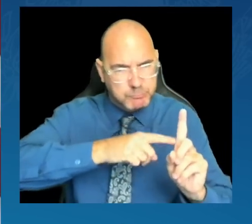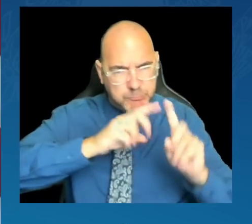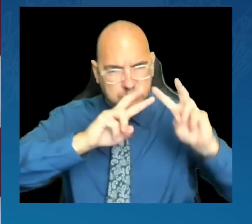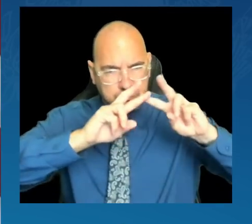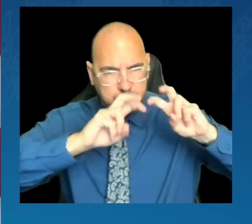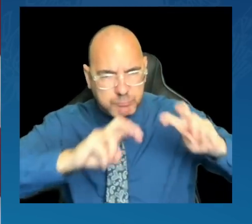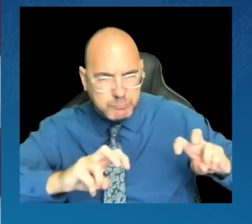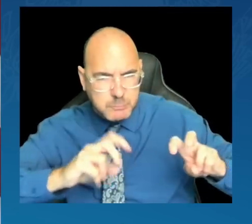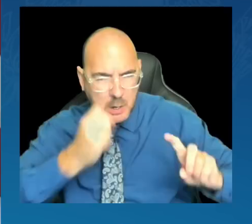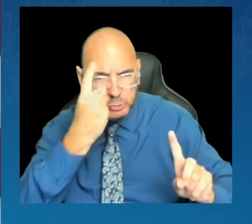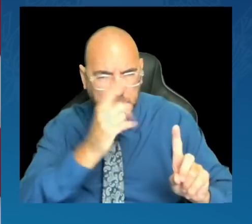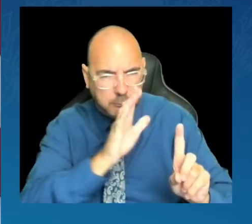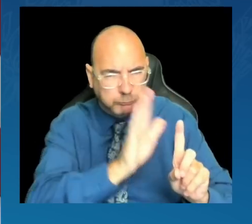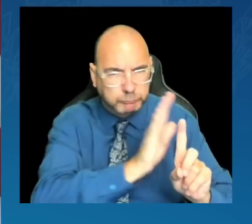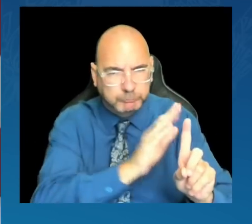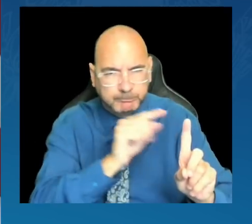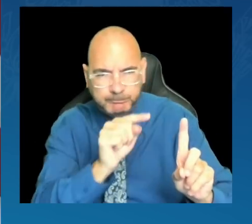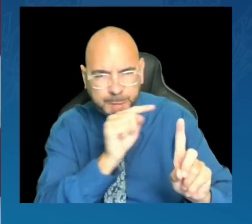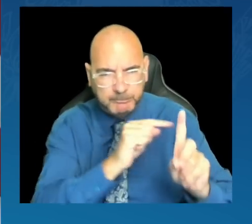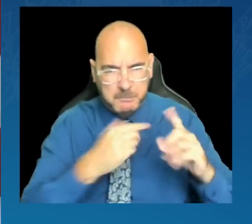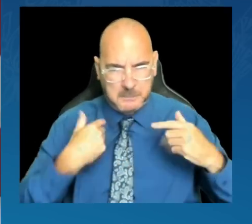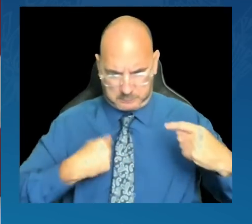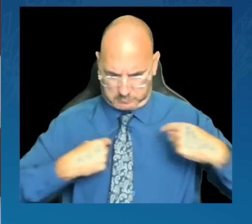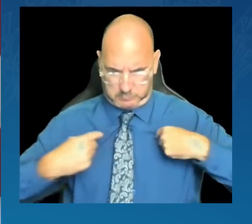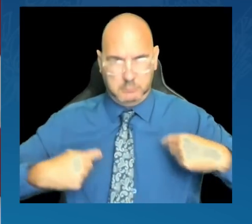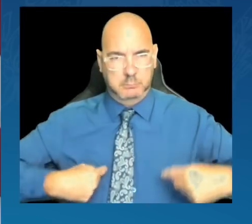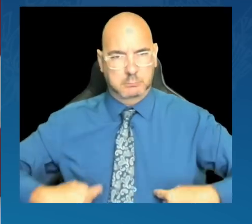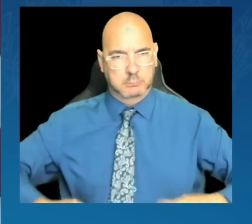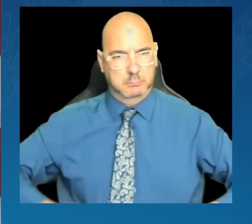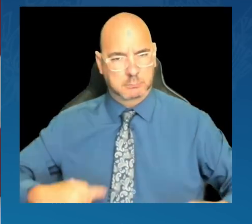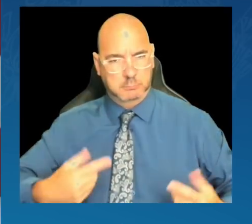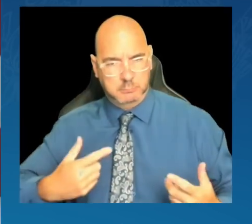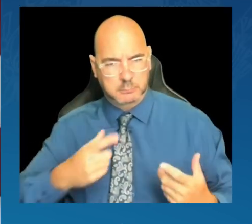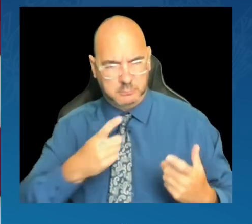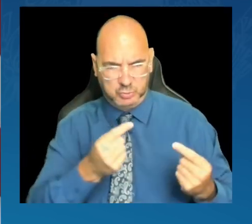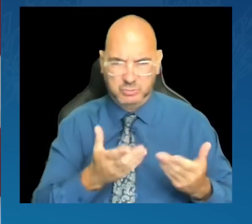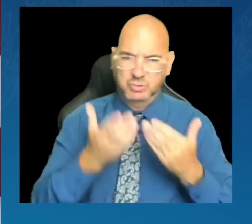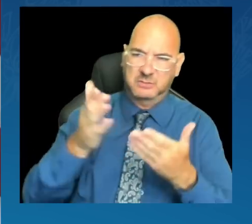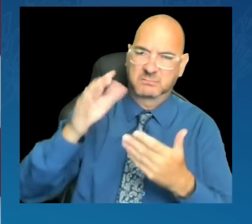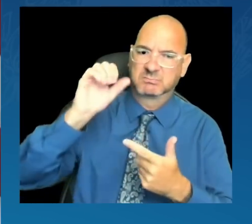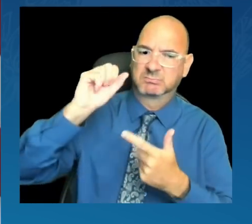that are being proposed mean that for the vast majority of women,